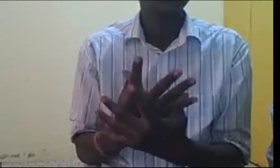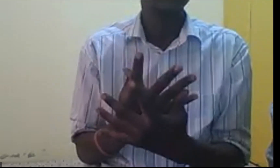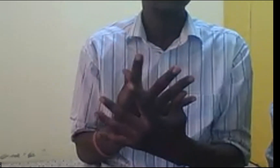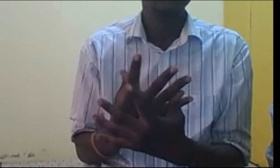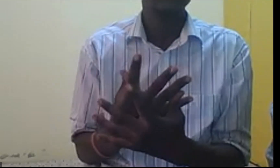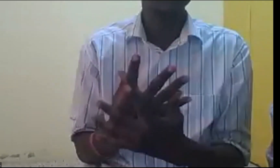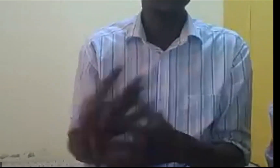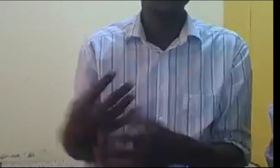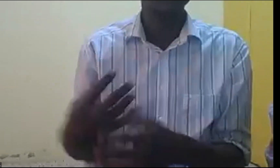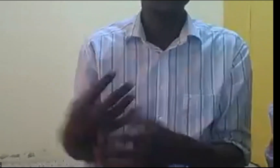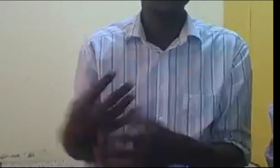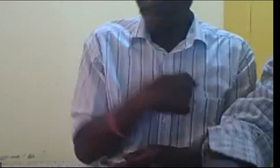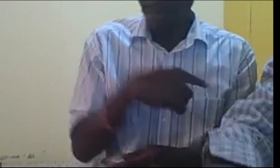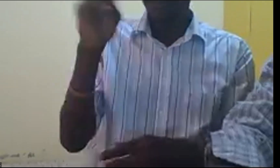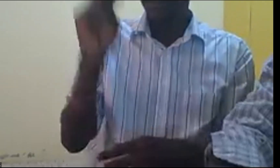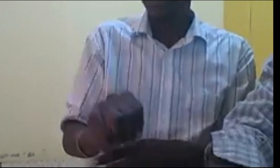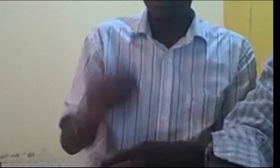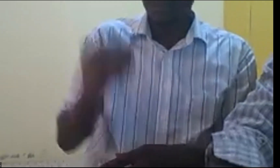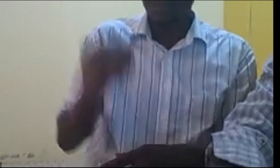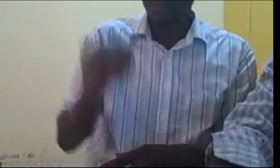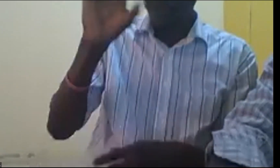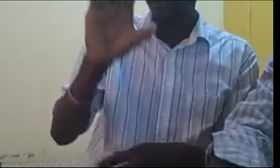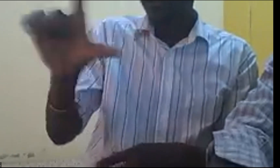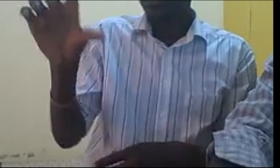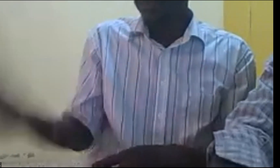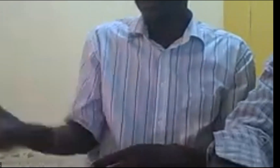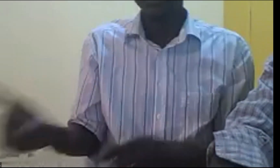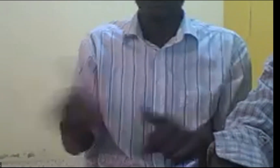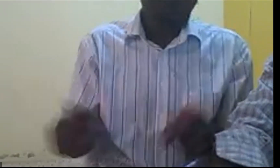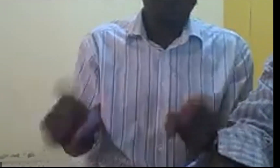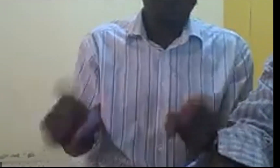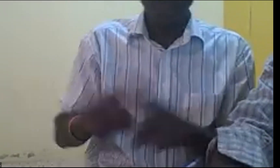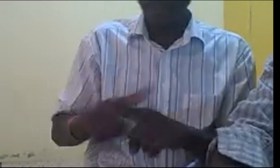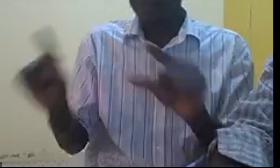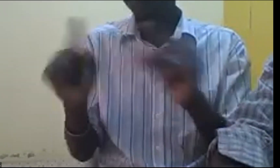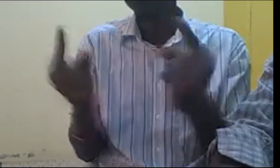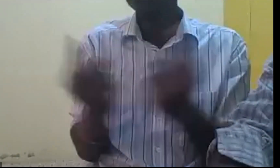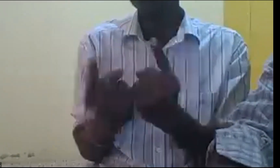Okay, so let's start with the euro, and I see a hand up.